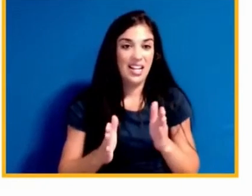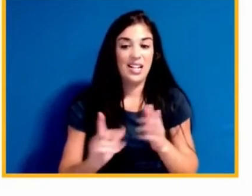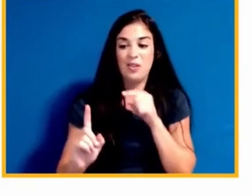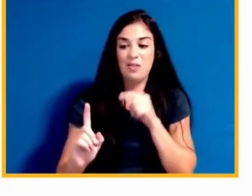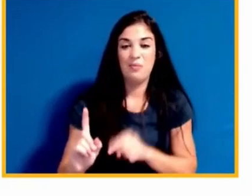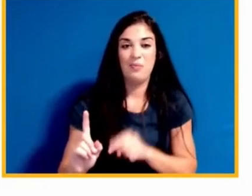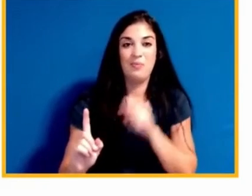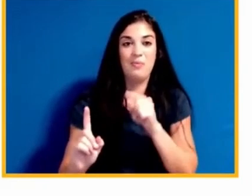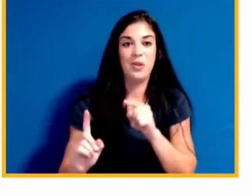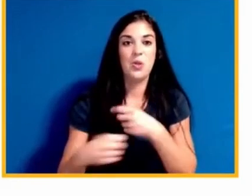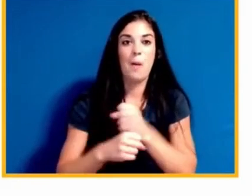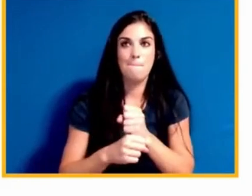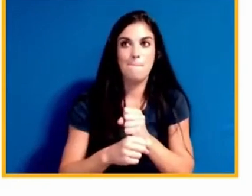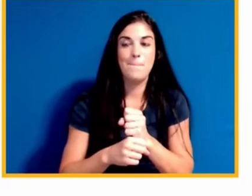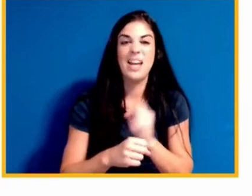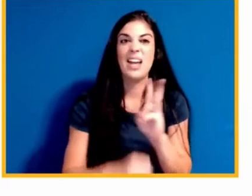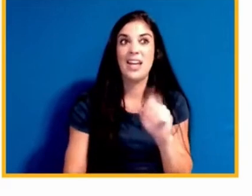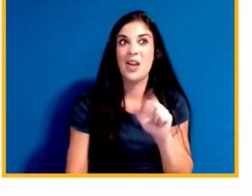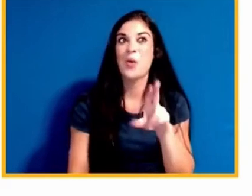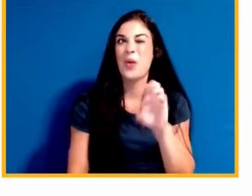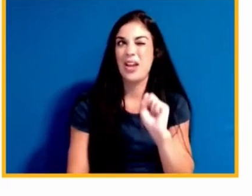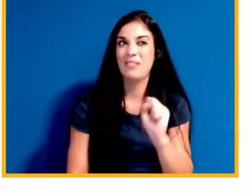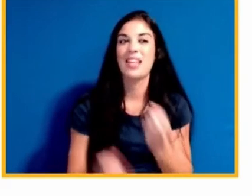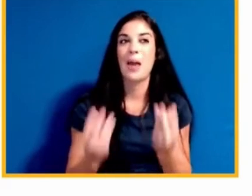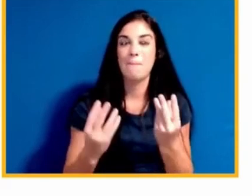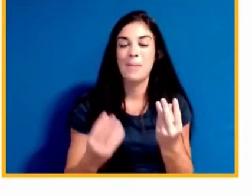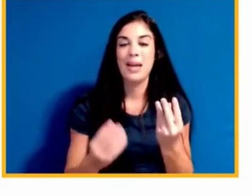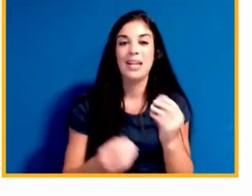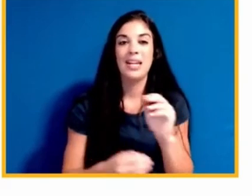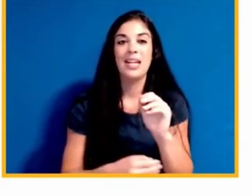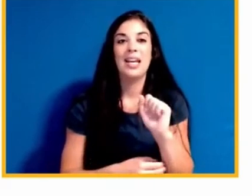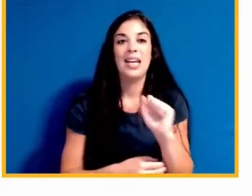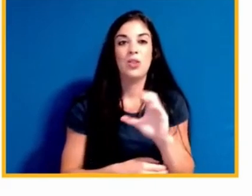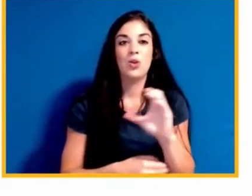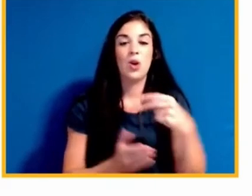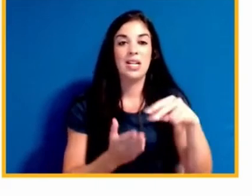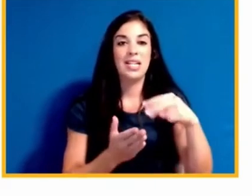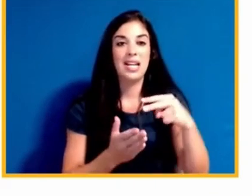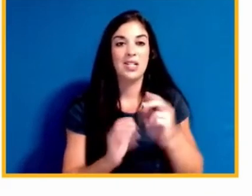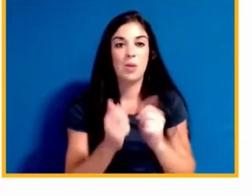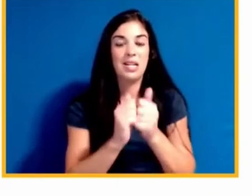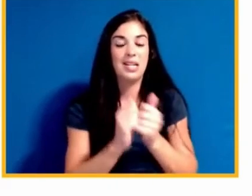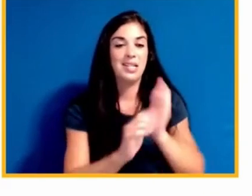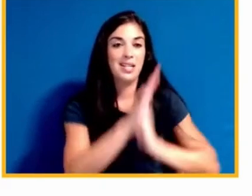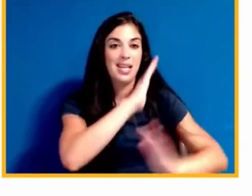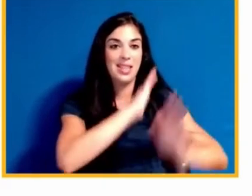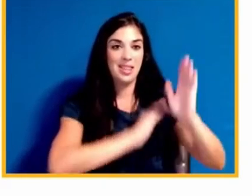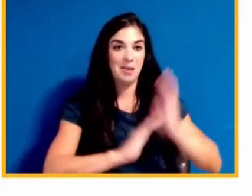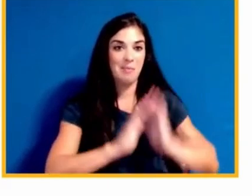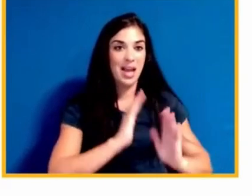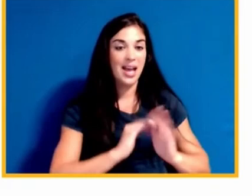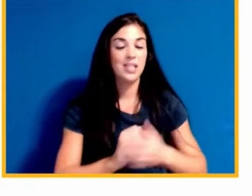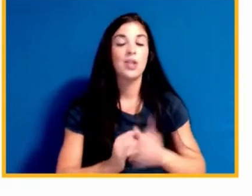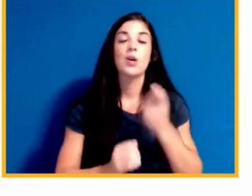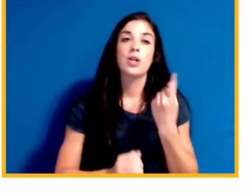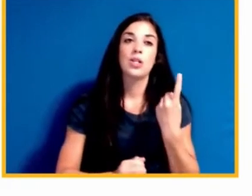been making waves at many online dance comps in the past year's time. I mean, of course we didn't really have any in-person dance comps so it's